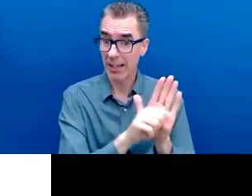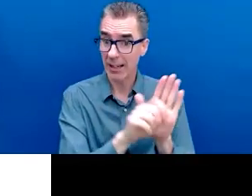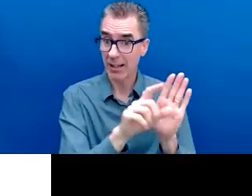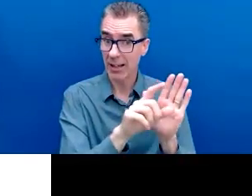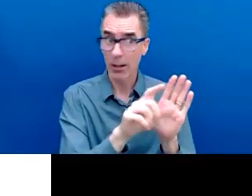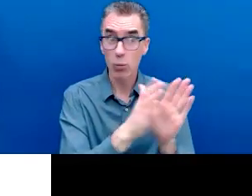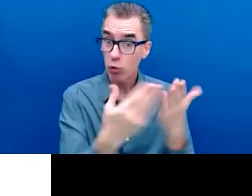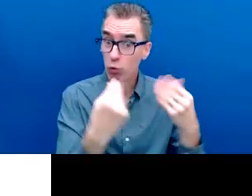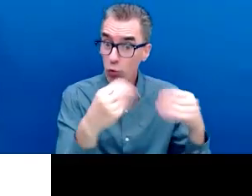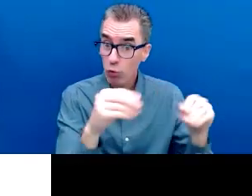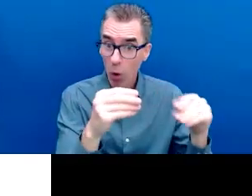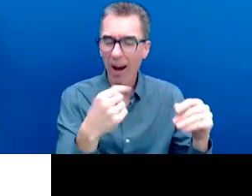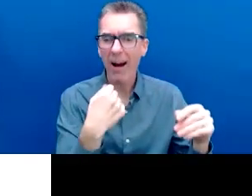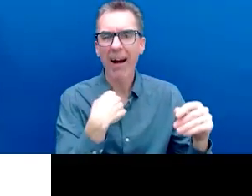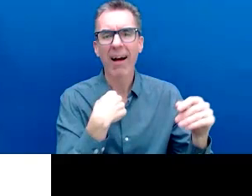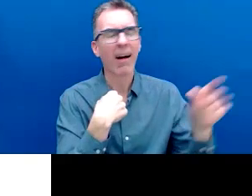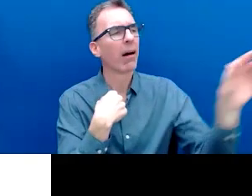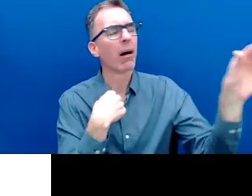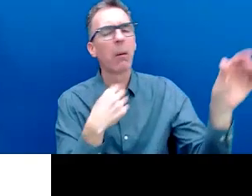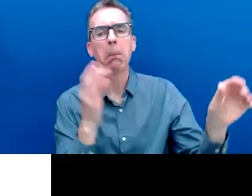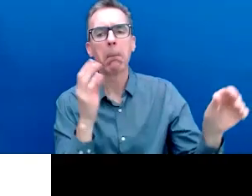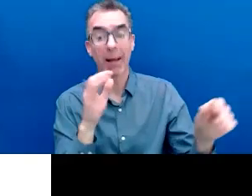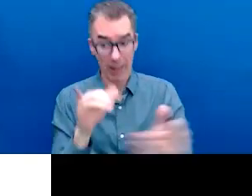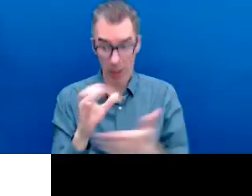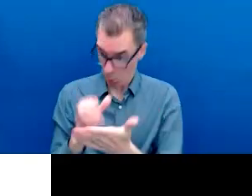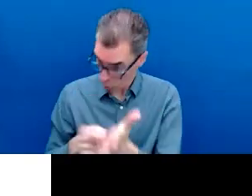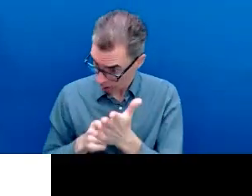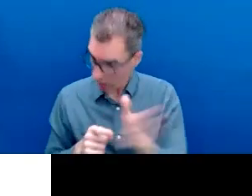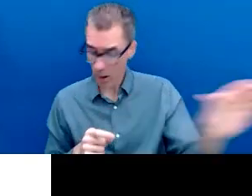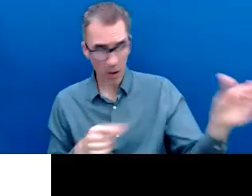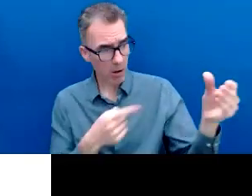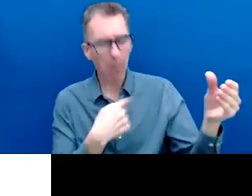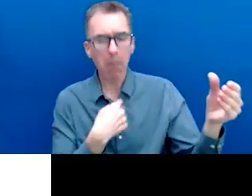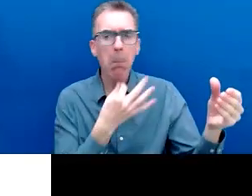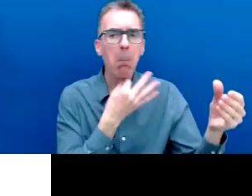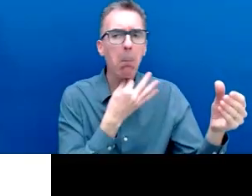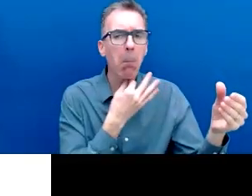look at the cost of the textbooks for a certain course. And, you know, just think in my mind.